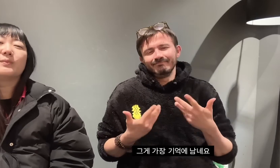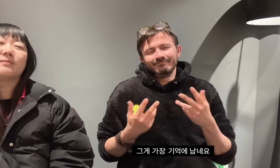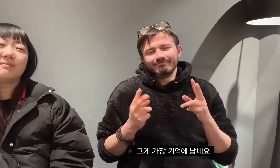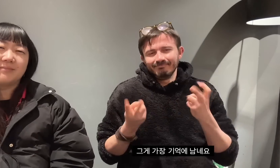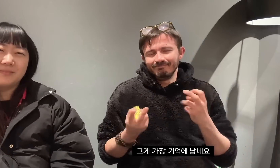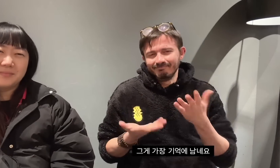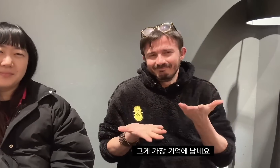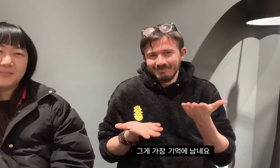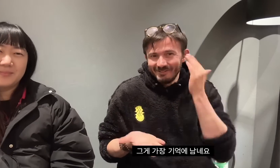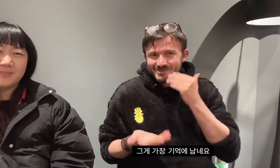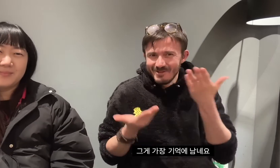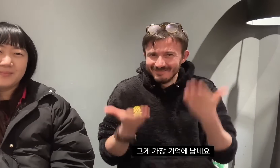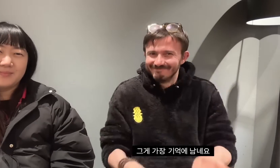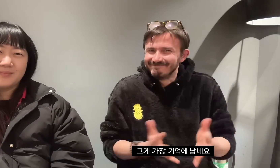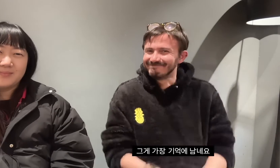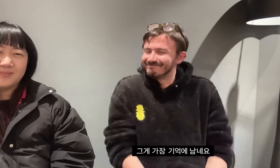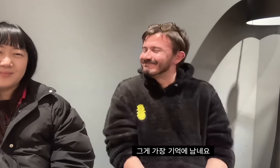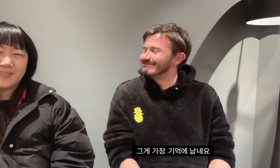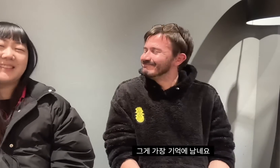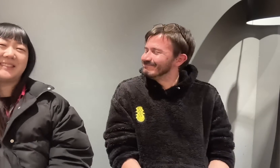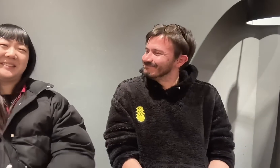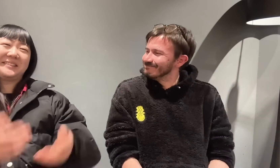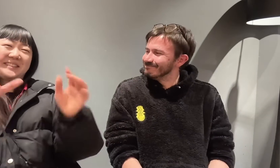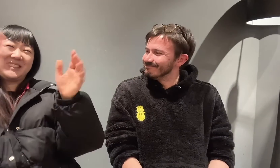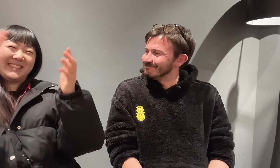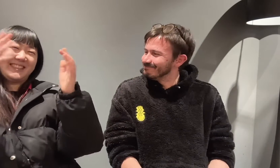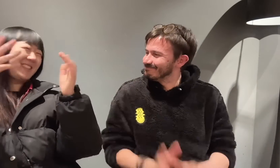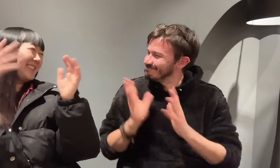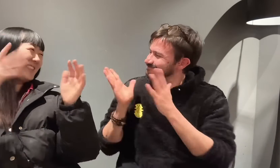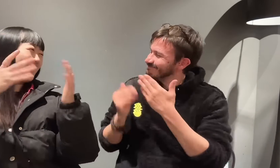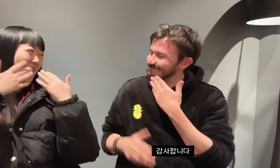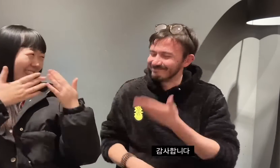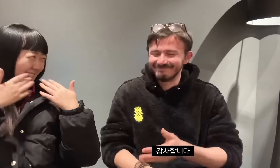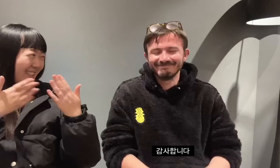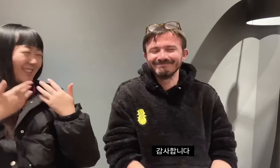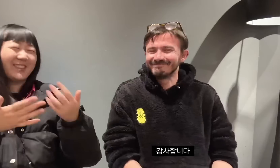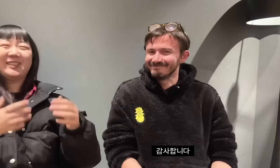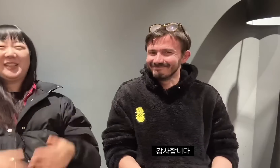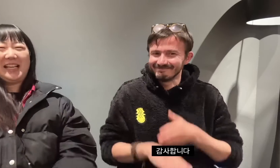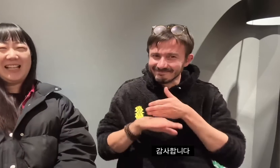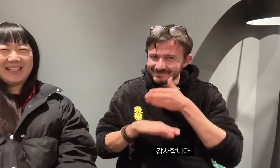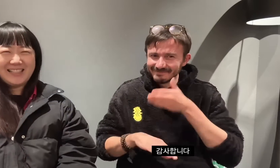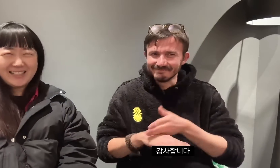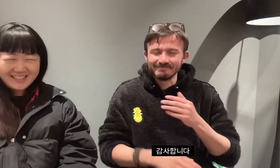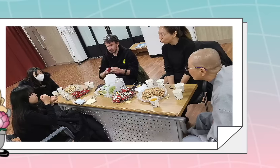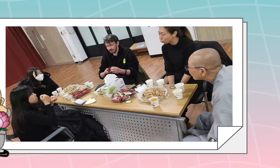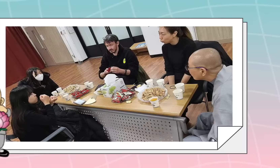That's what I remember the most. thank you